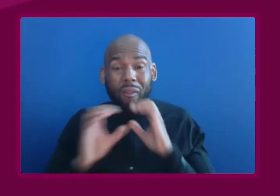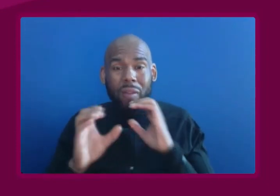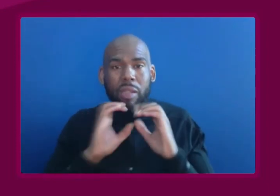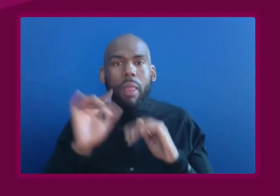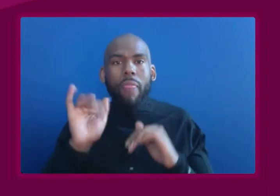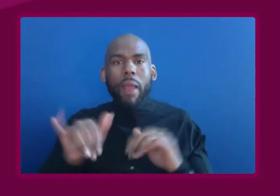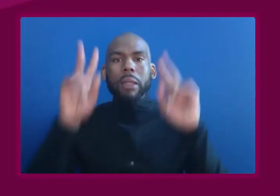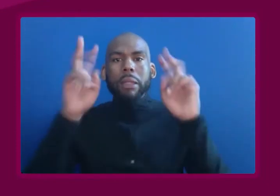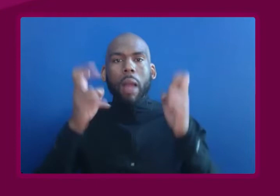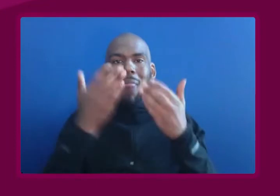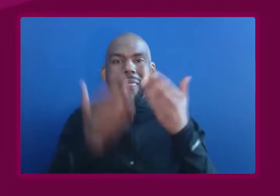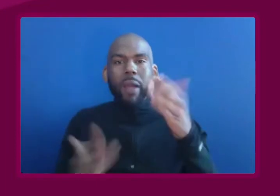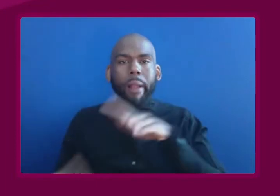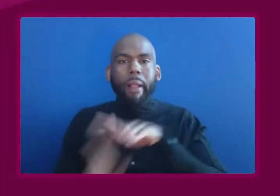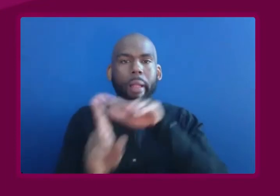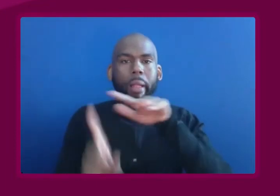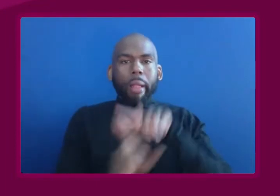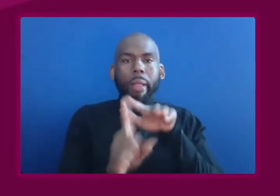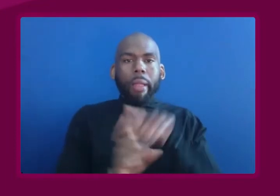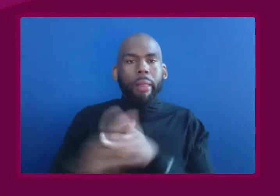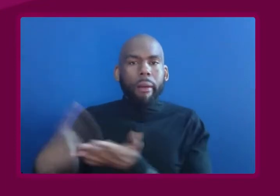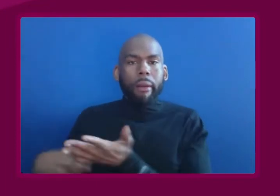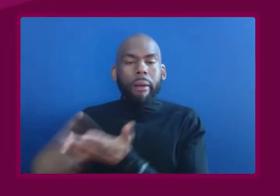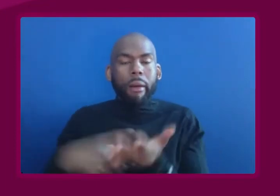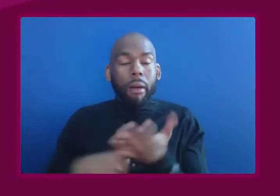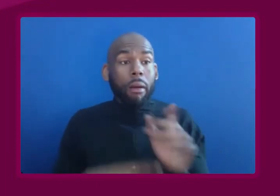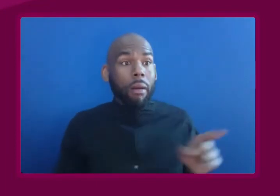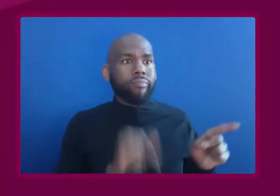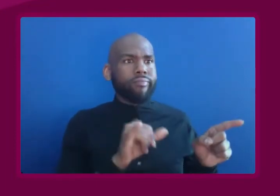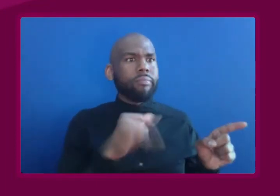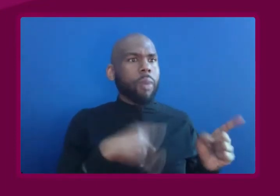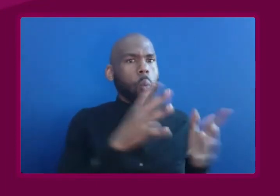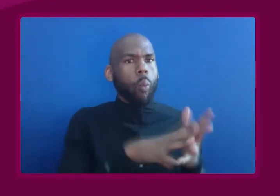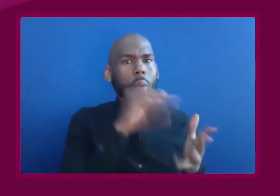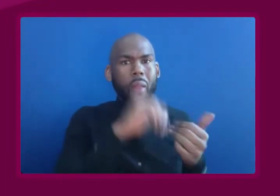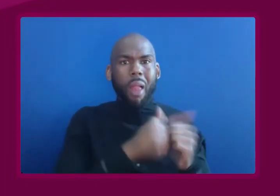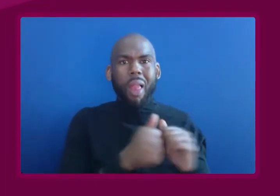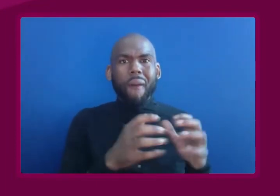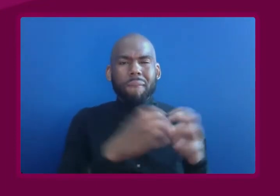Ashley Inkumsah: Yeah. And you talked about, we've learned a lot, hopefully, from COVID in the realm of accessibility.